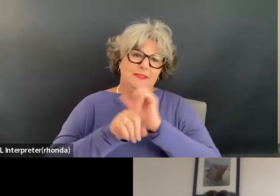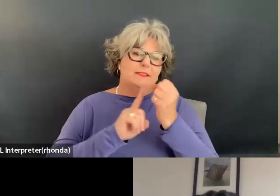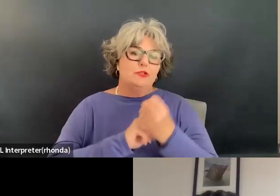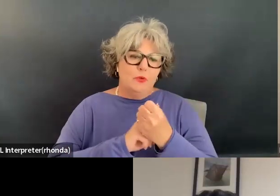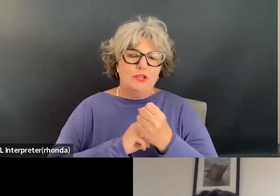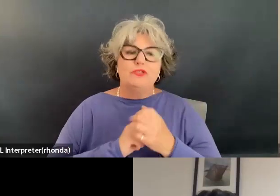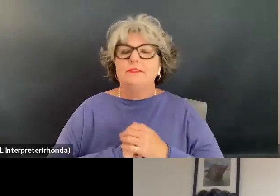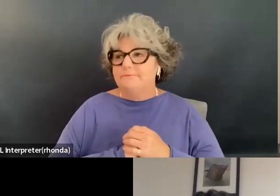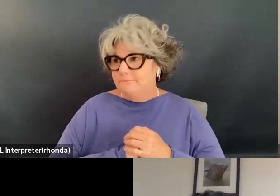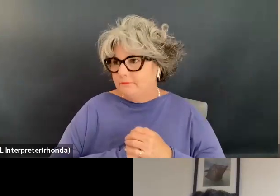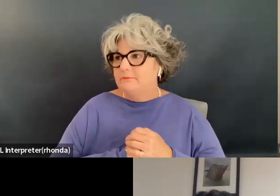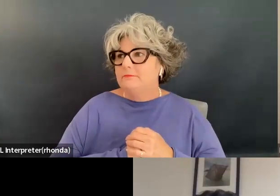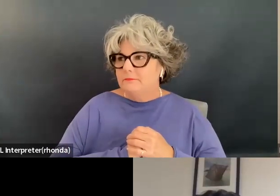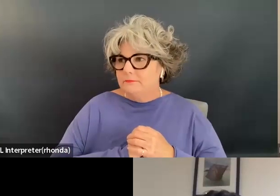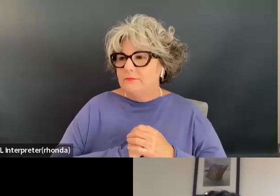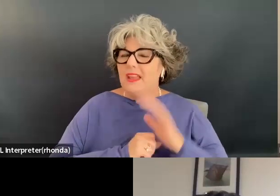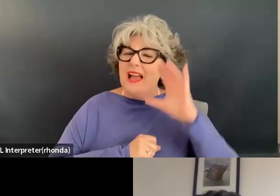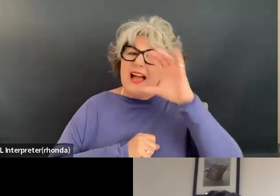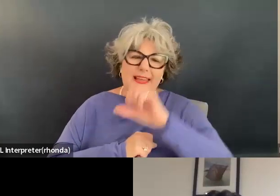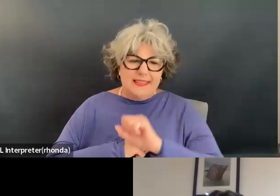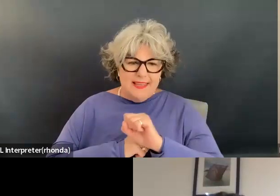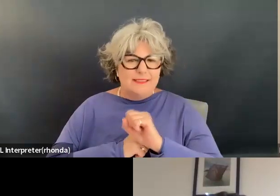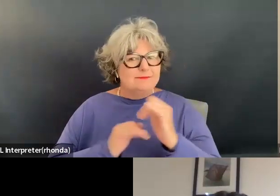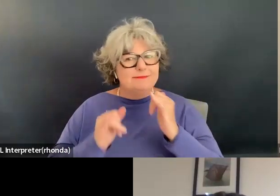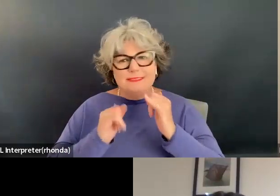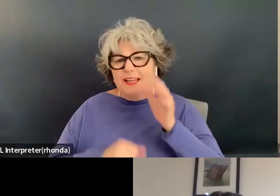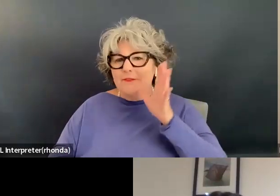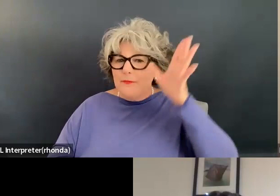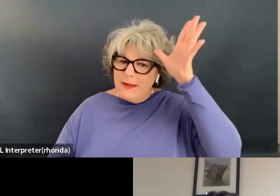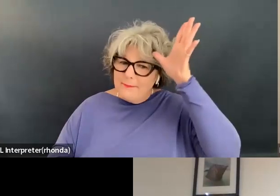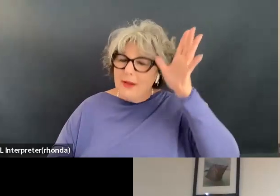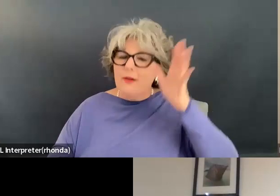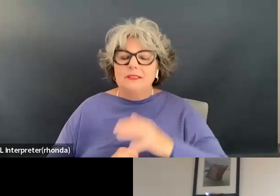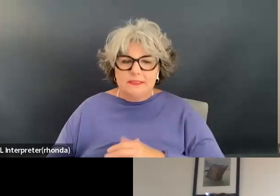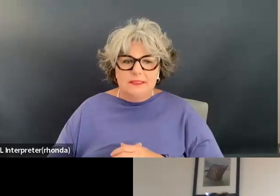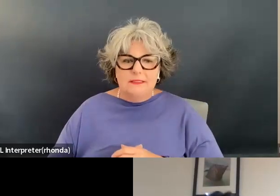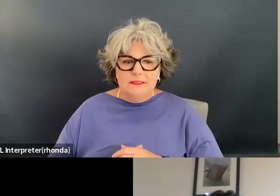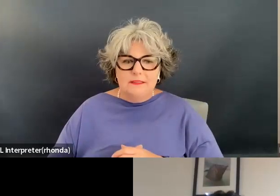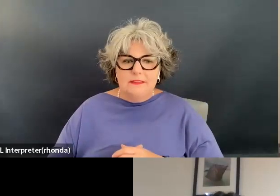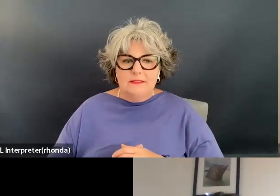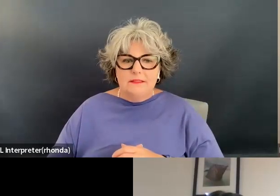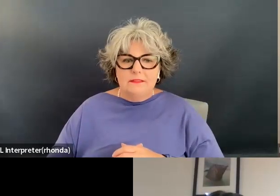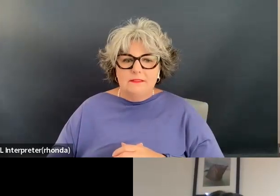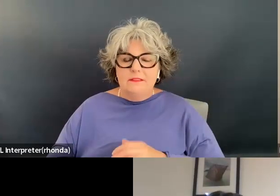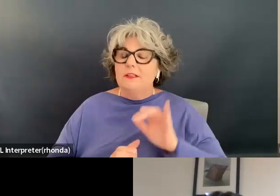Wow. And I guess that was the case for my parents as well. And I realized it through that conversation,